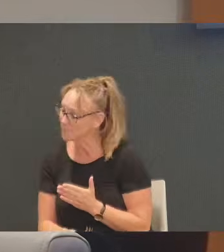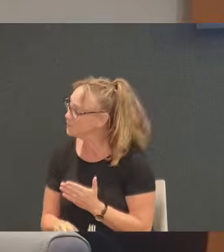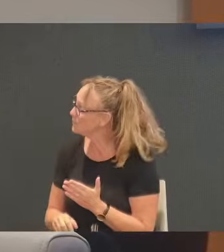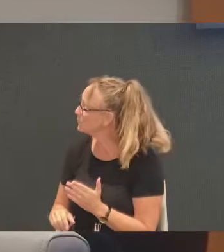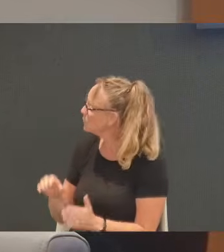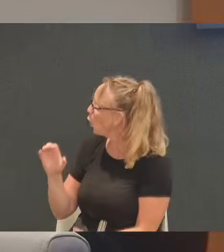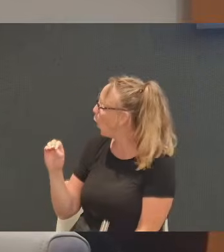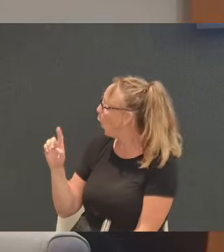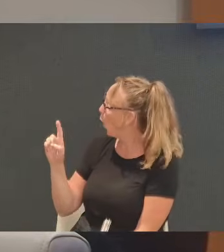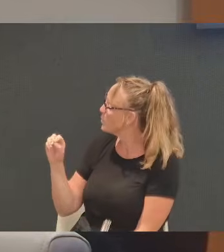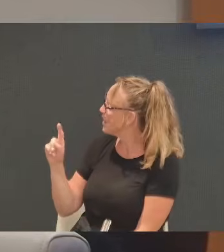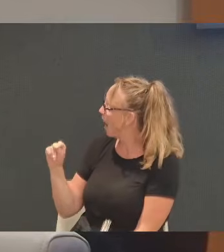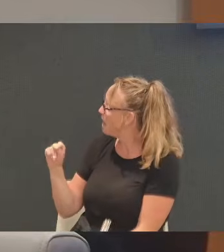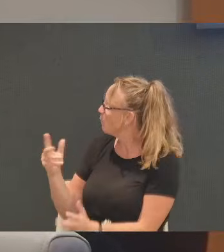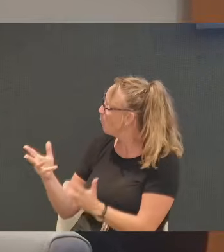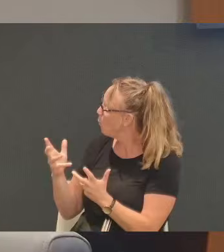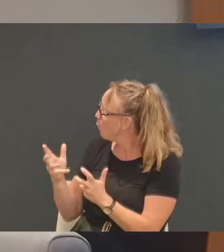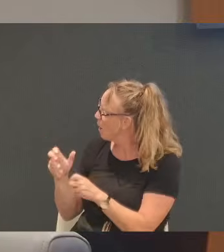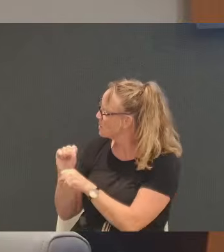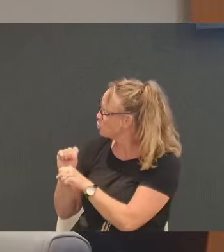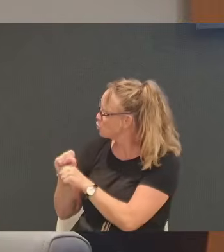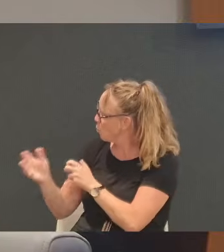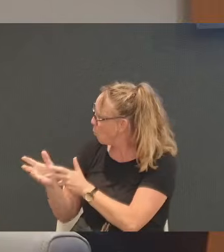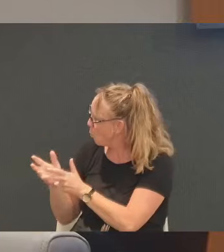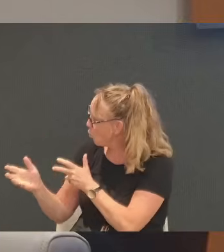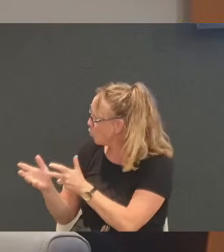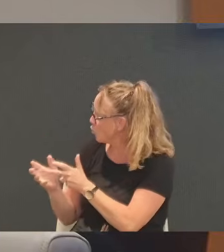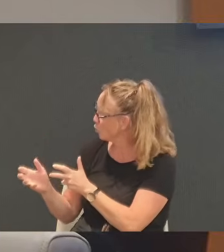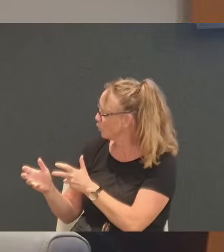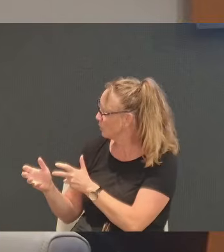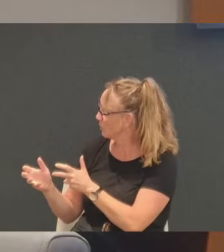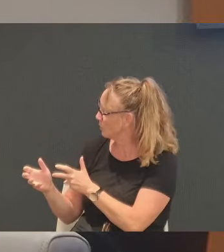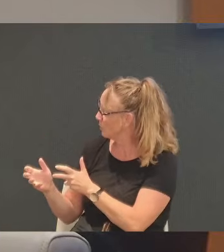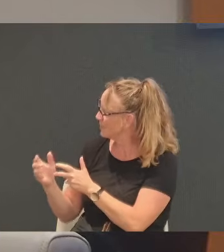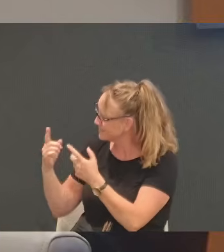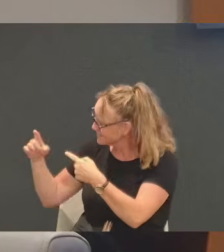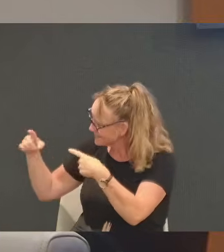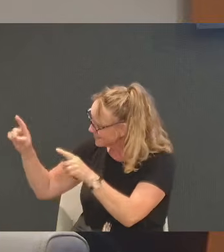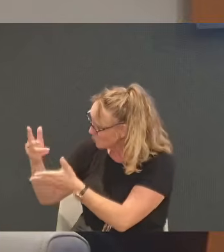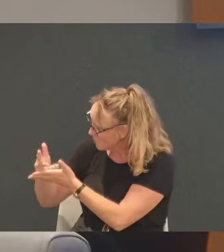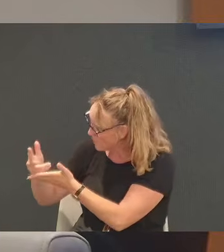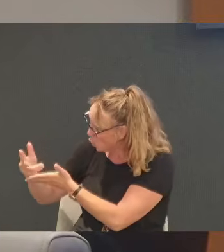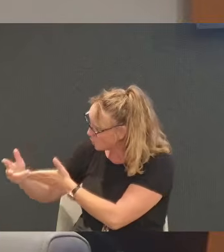wanted to work to make sure that the parking was available. but they have operational costs on the